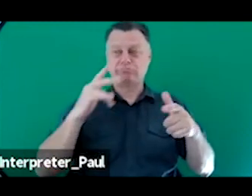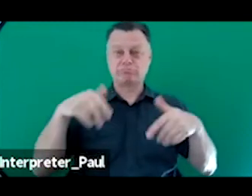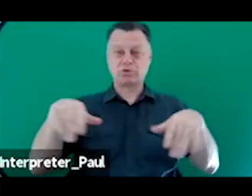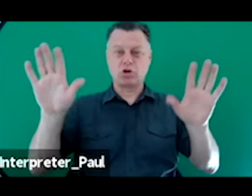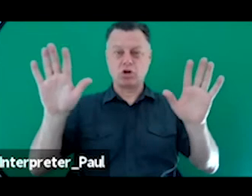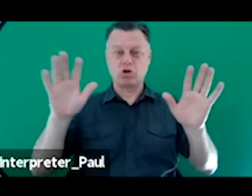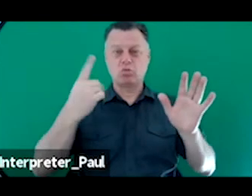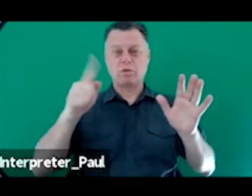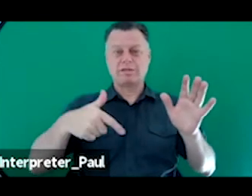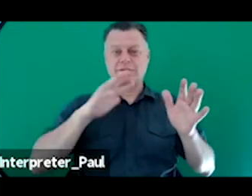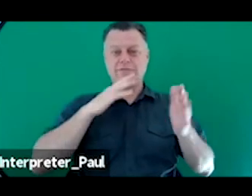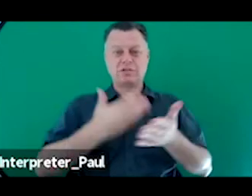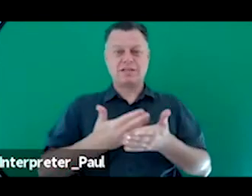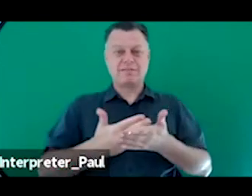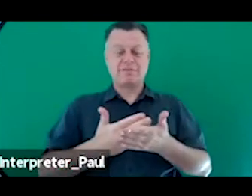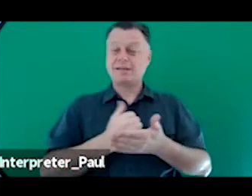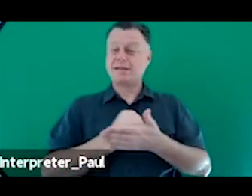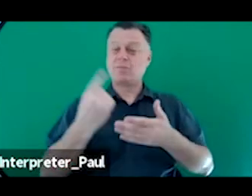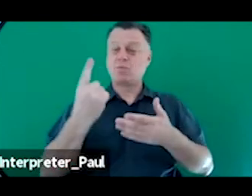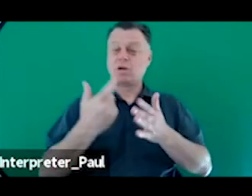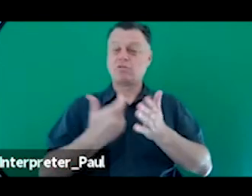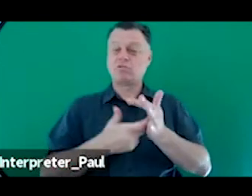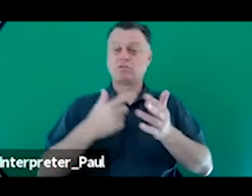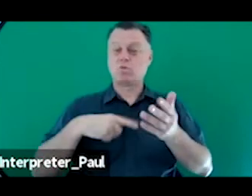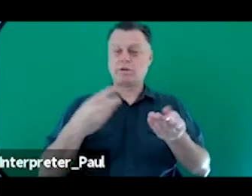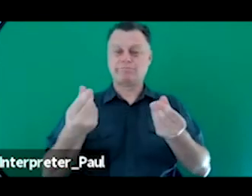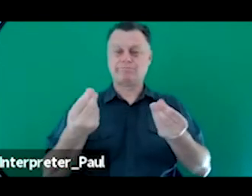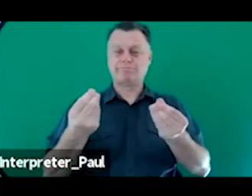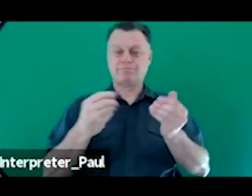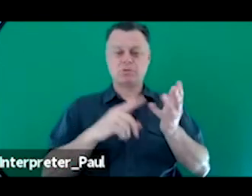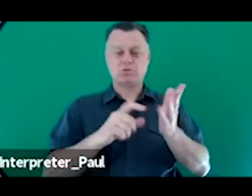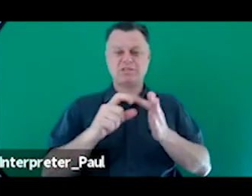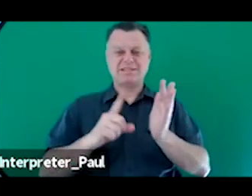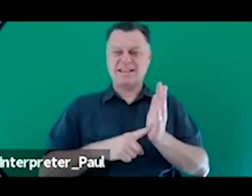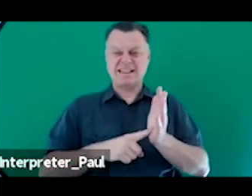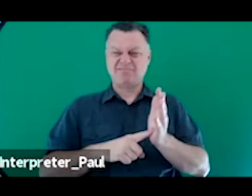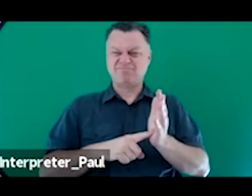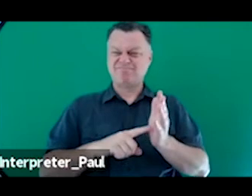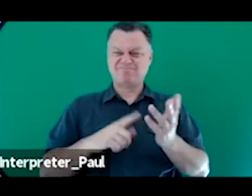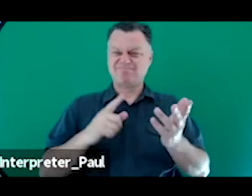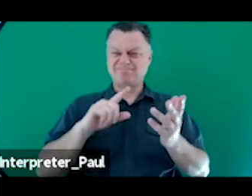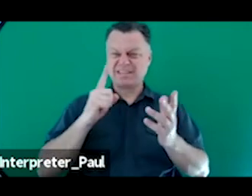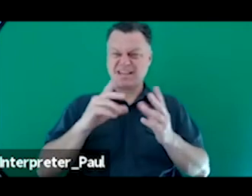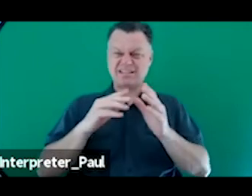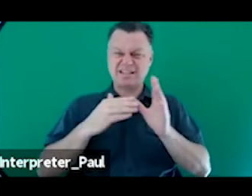The number 1 reason is economic. UDL kind of can't touch that. But the second-most common reason